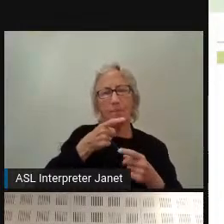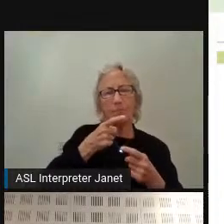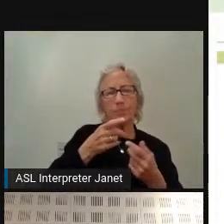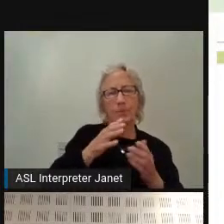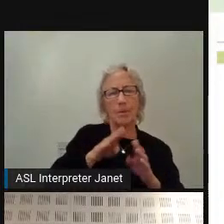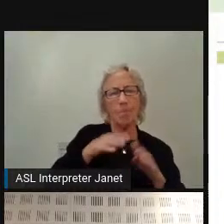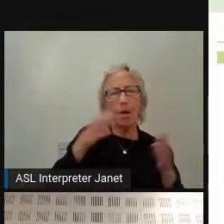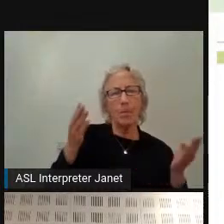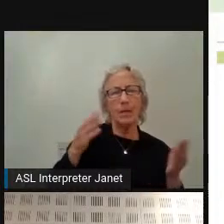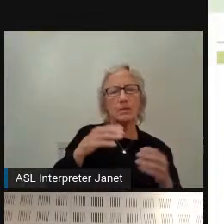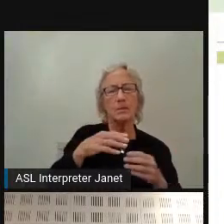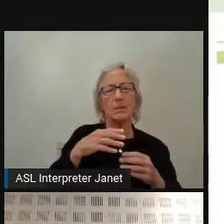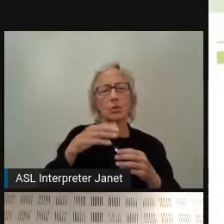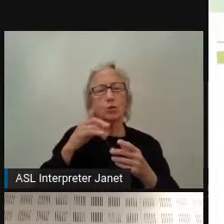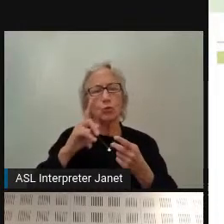started the process of trying to become self governing from